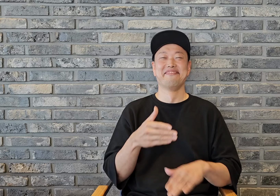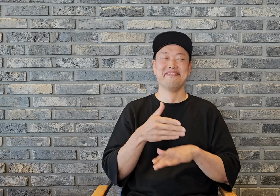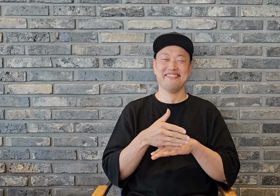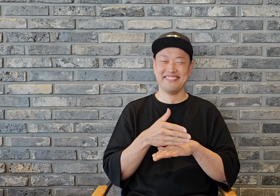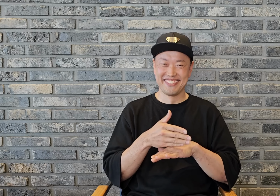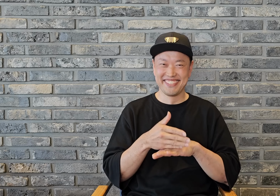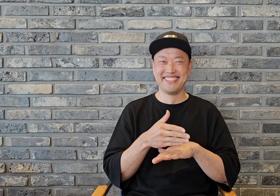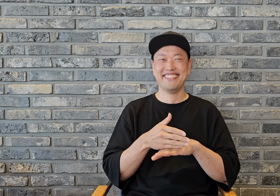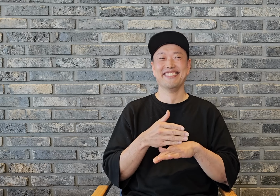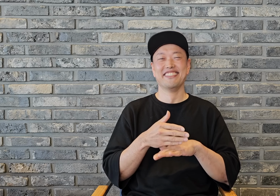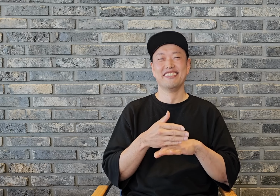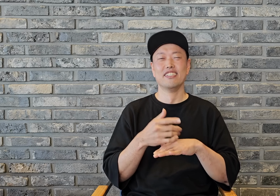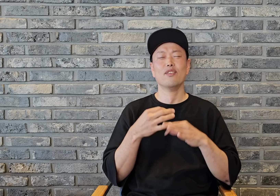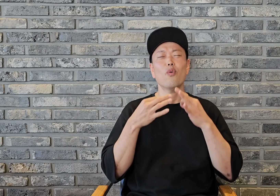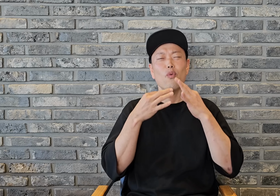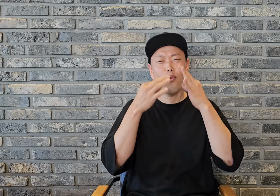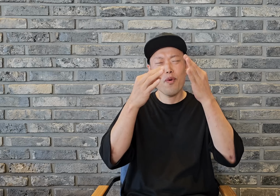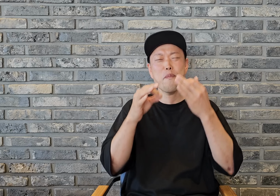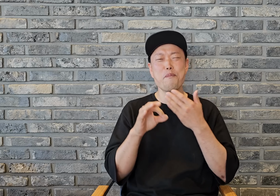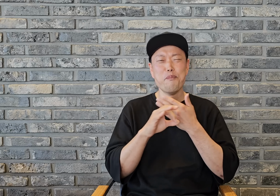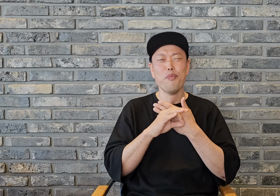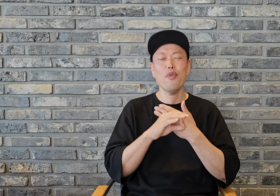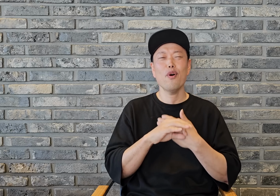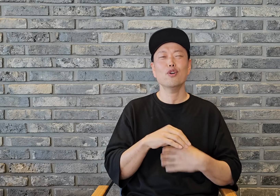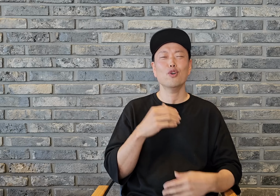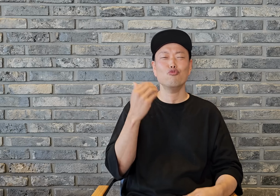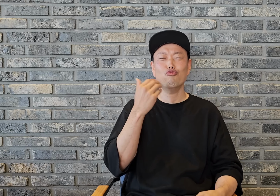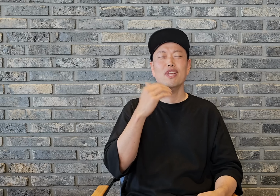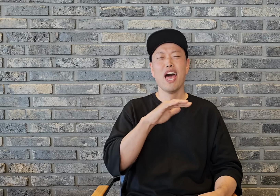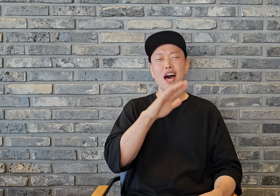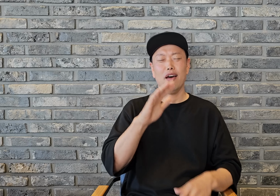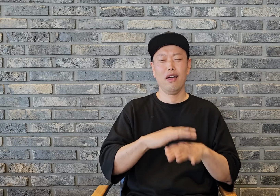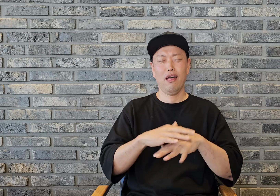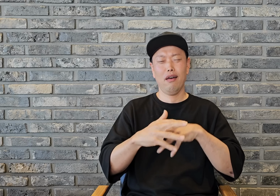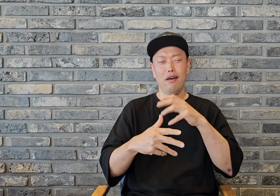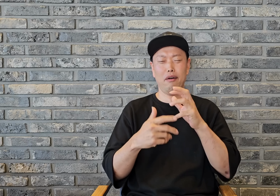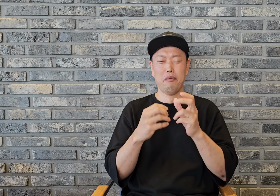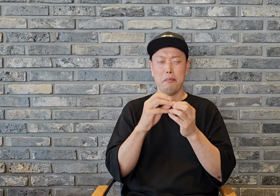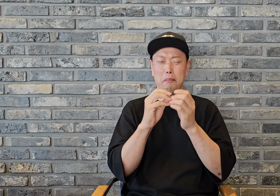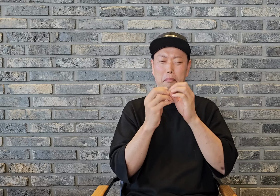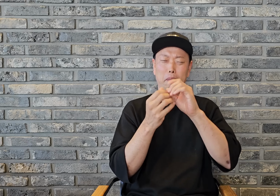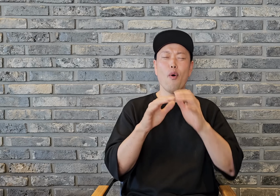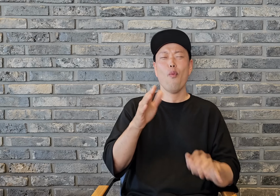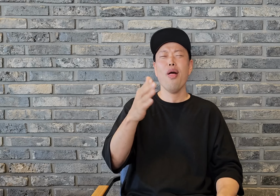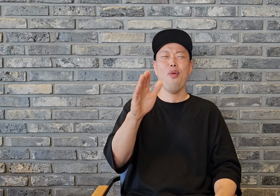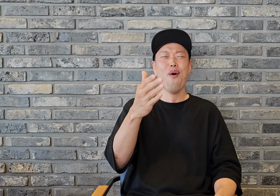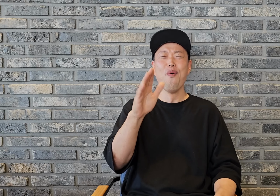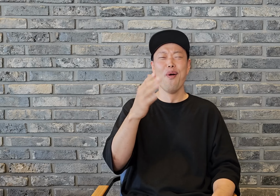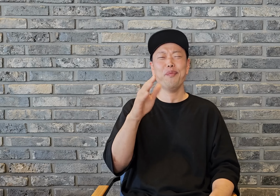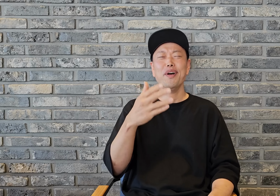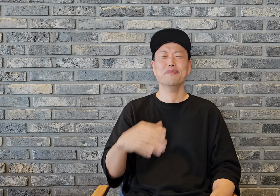Thank you. That's too much praise. If you try hard, anyone can use 4-dimensional sign language.